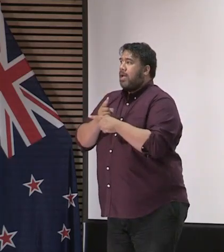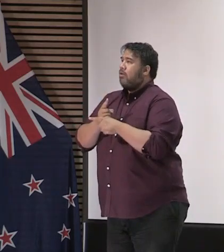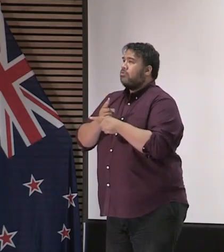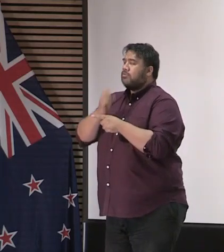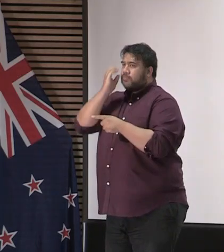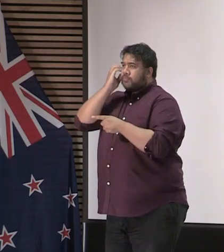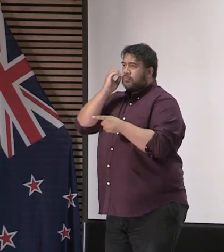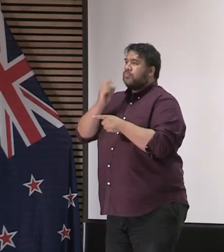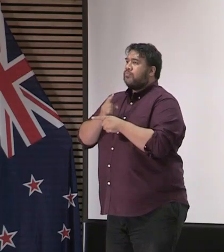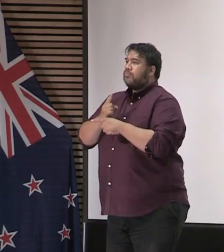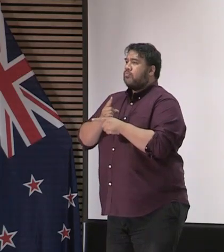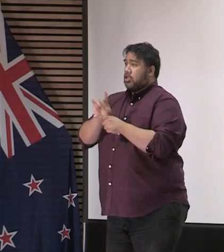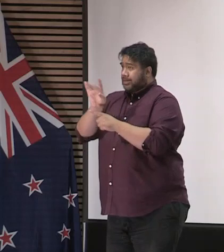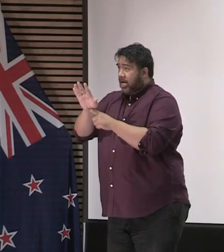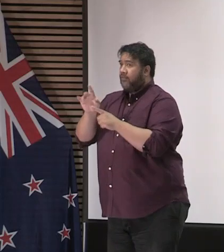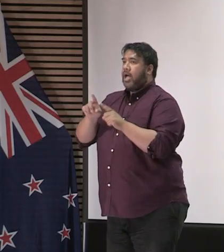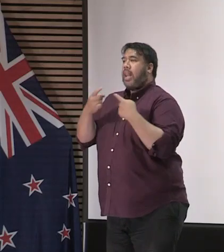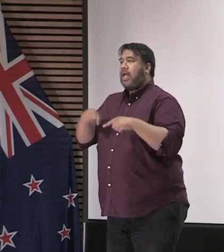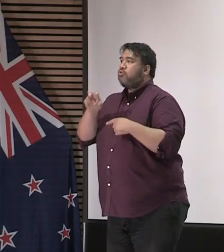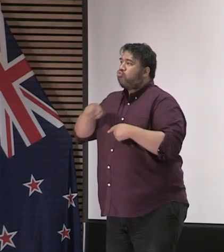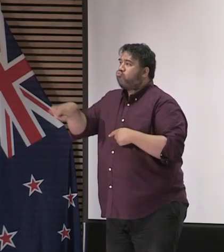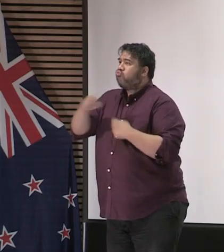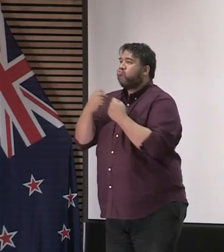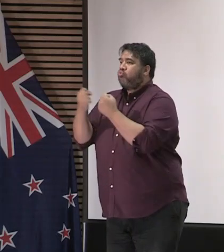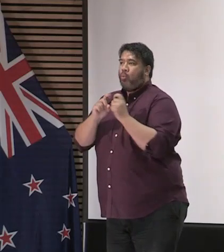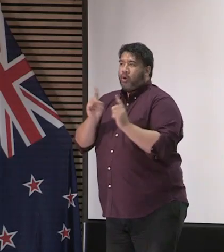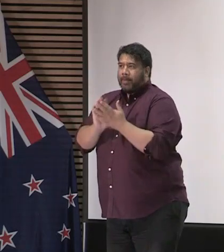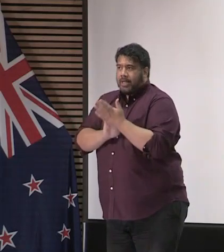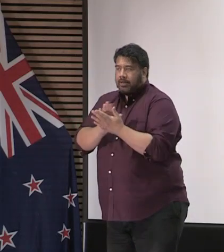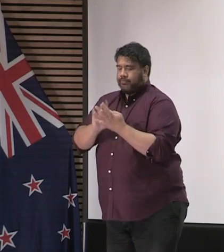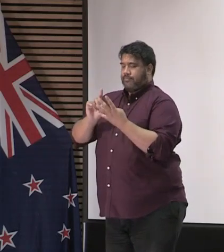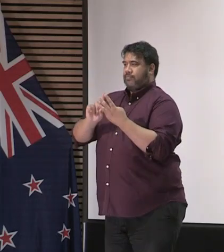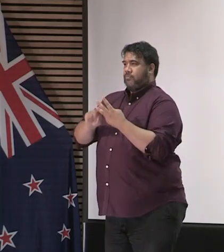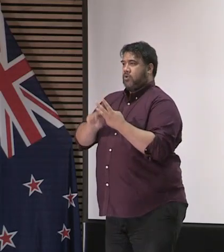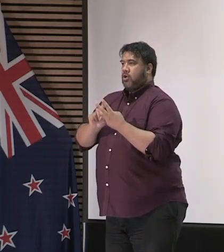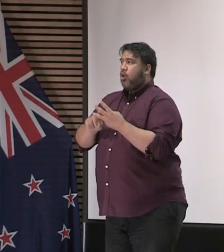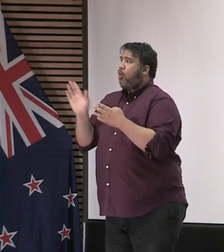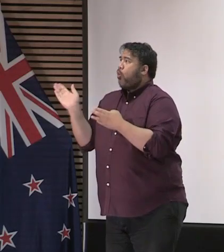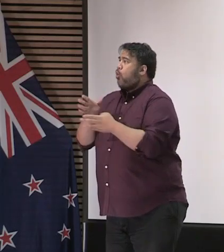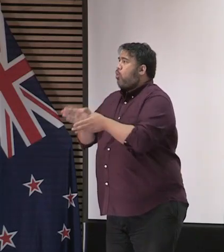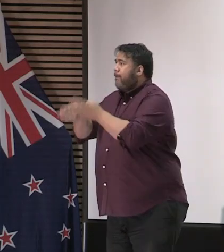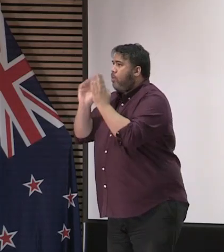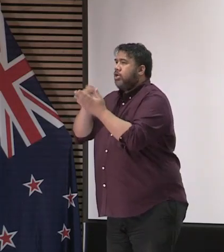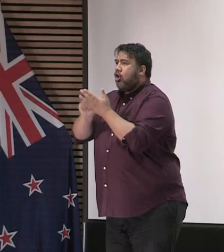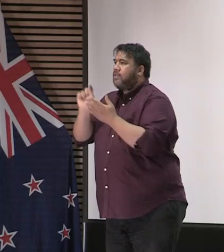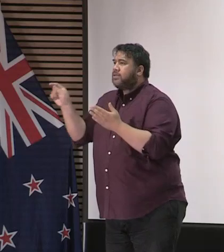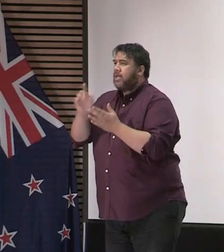around isolation, all quarantine requirements, the permissions for essential personal movement or